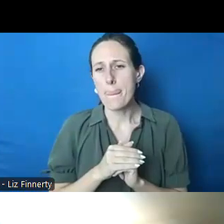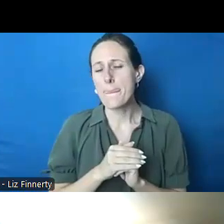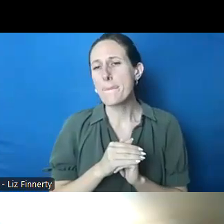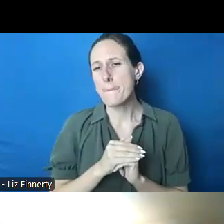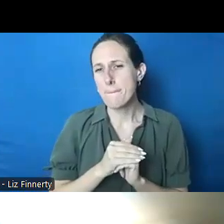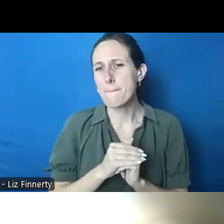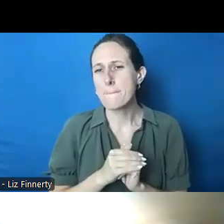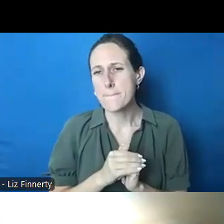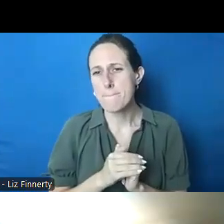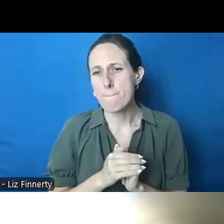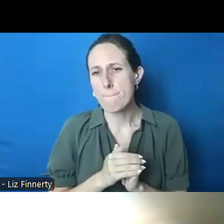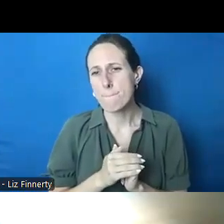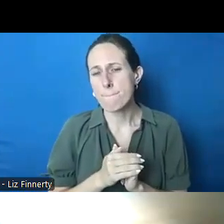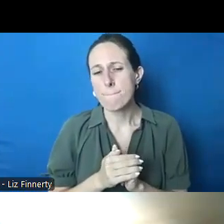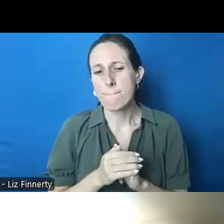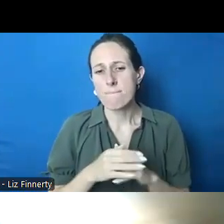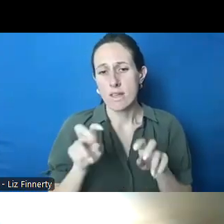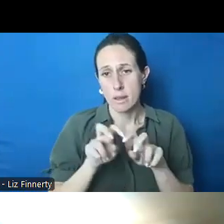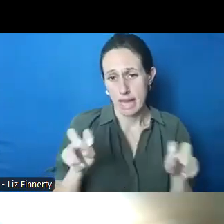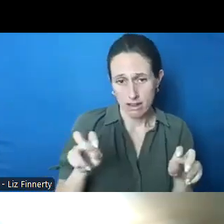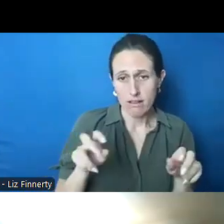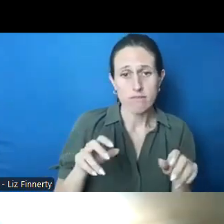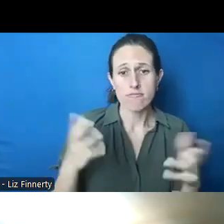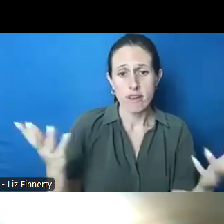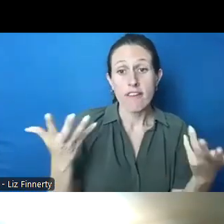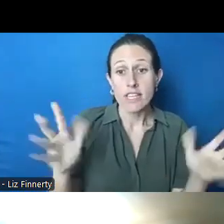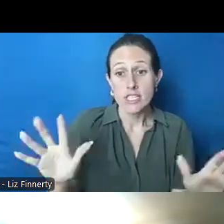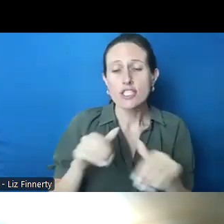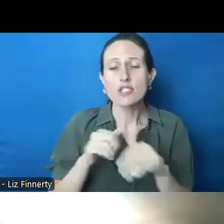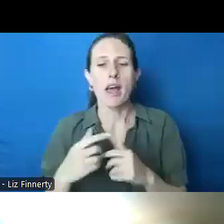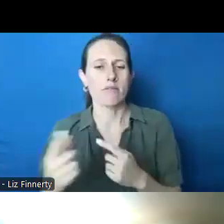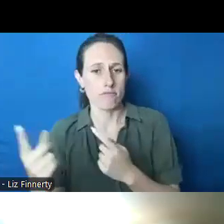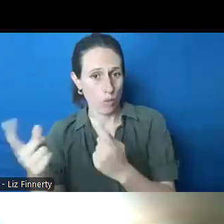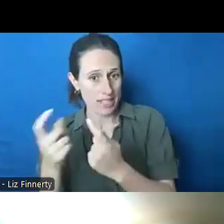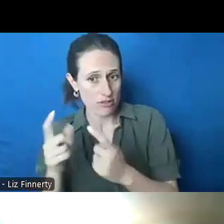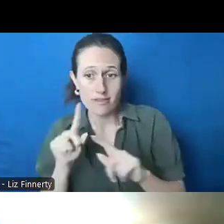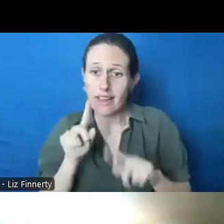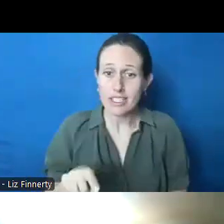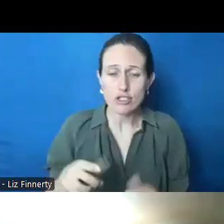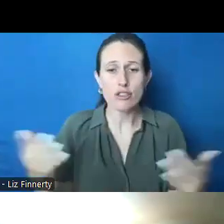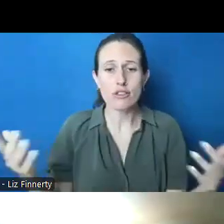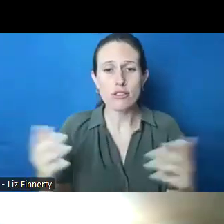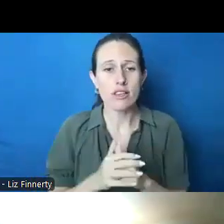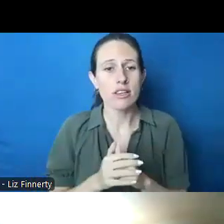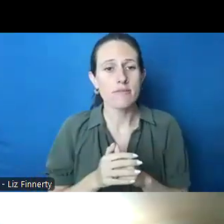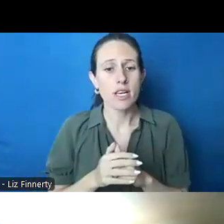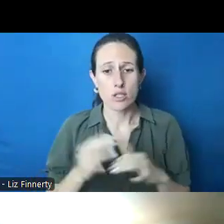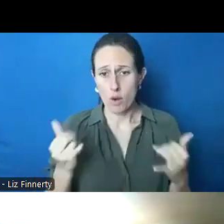asking the questions and we could open the